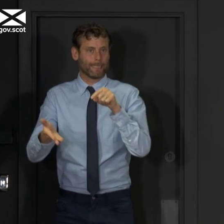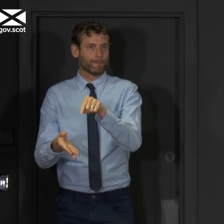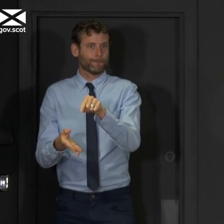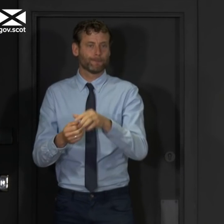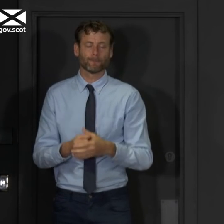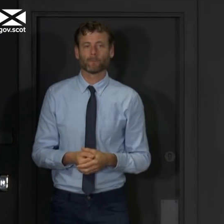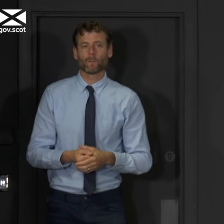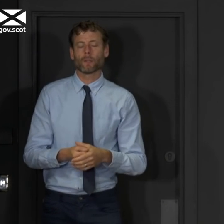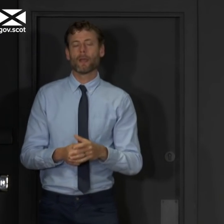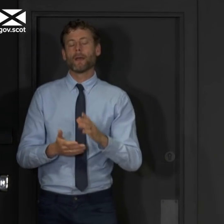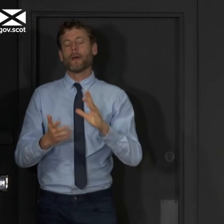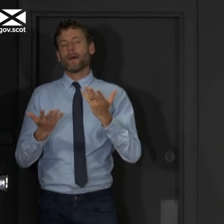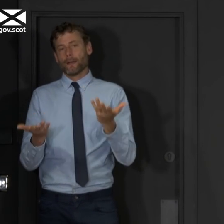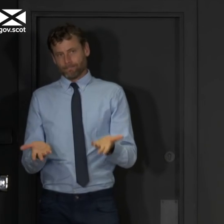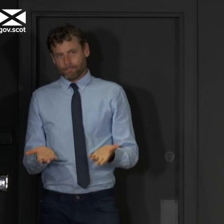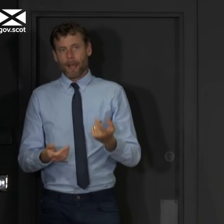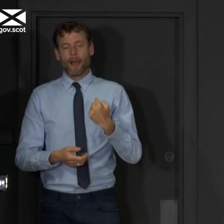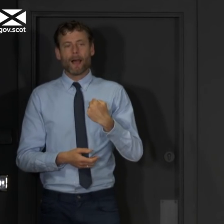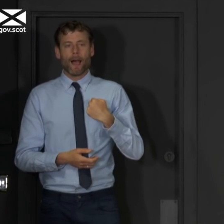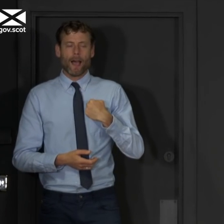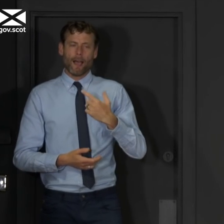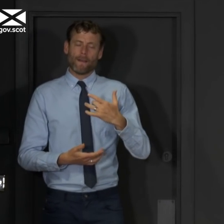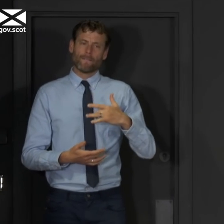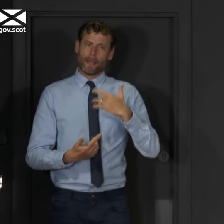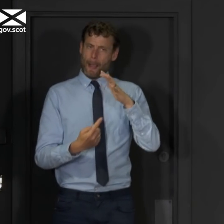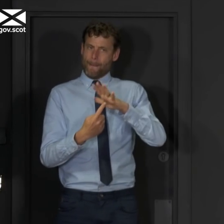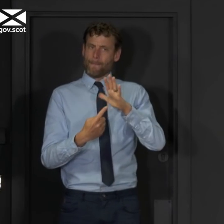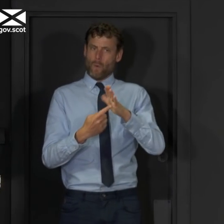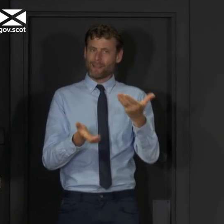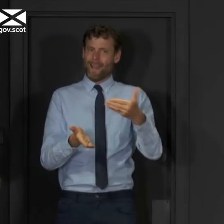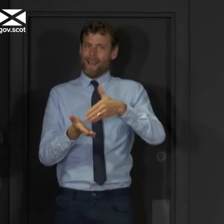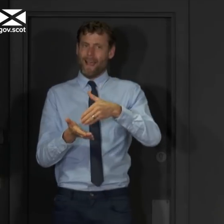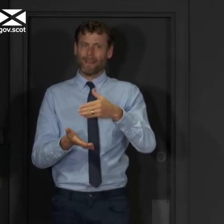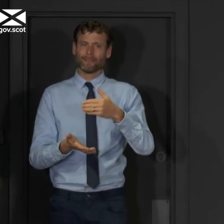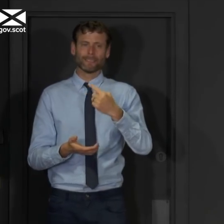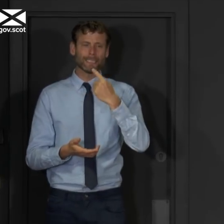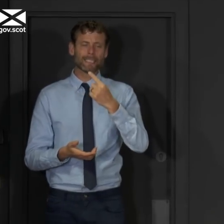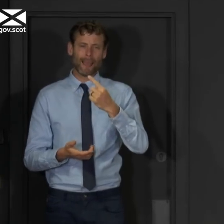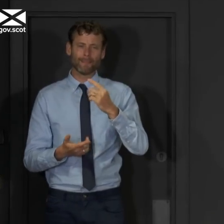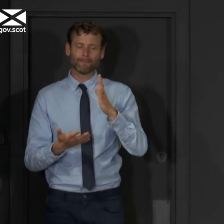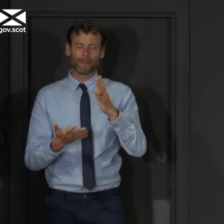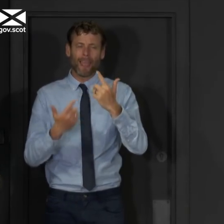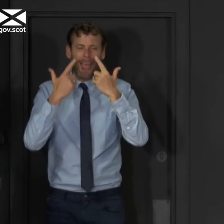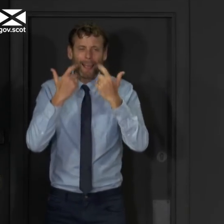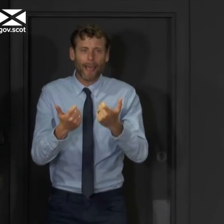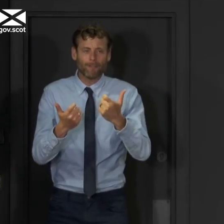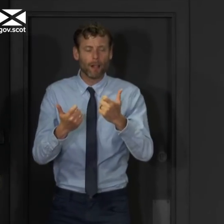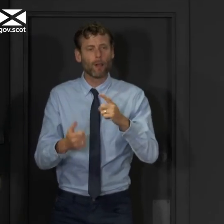However as always, it's important that I inject a note of caution. Firstly, the estimates